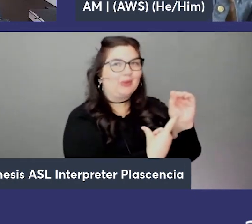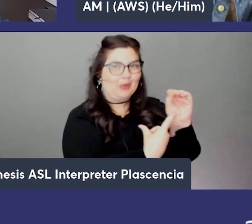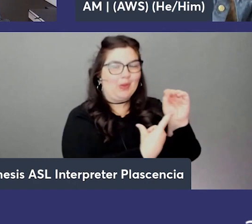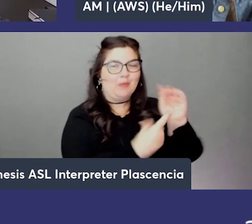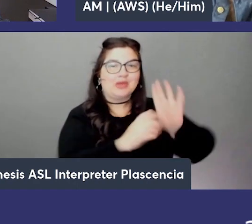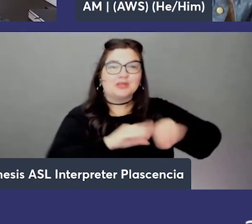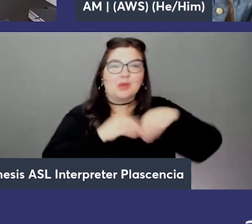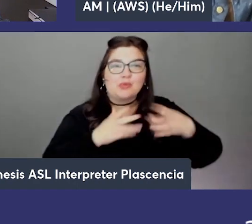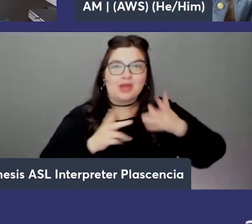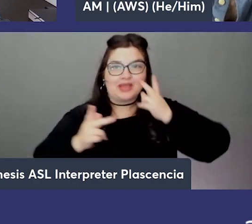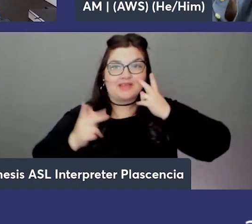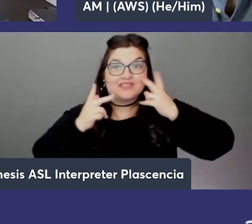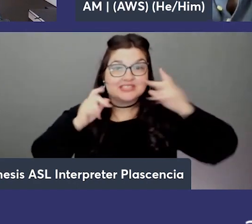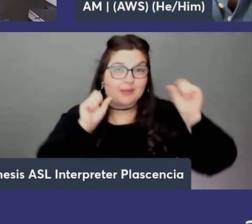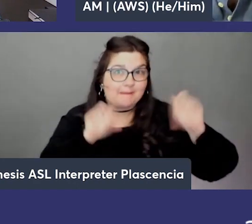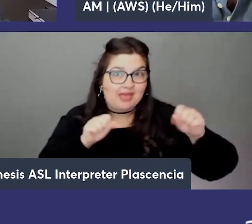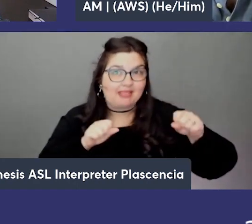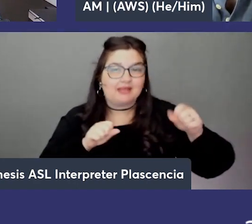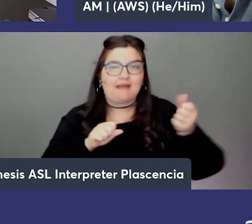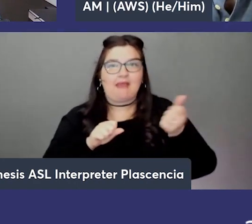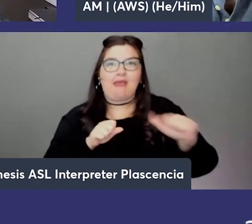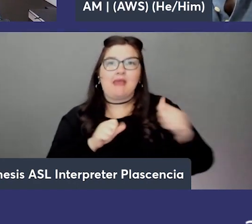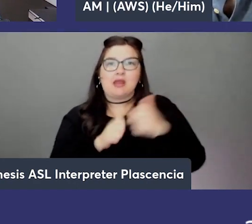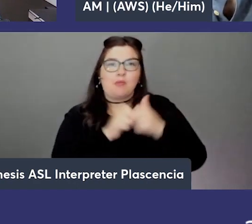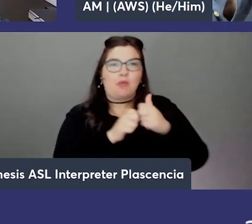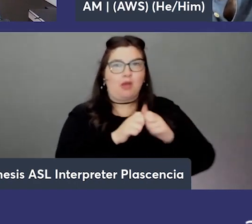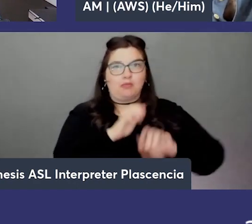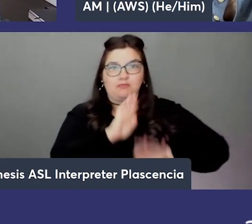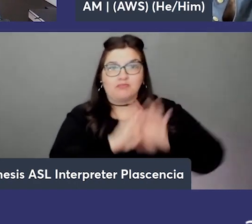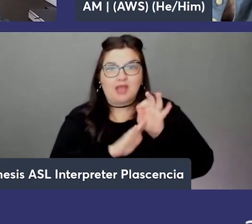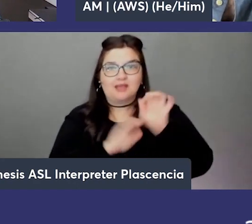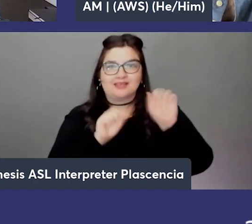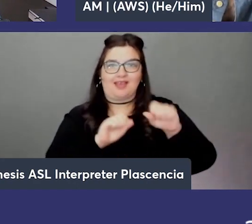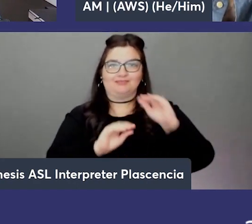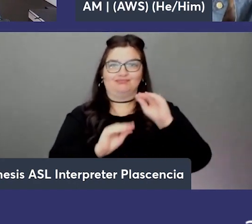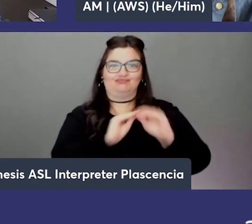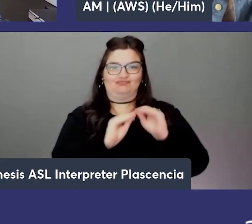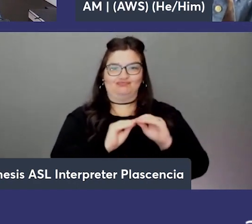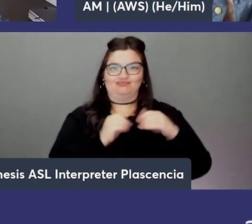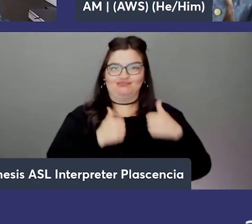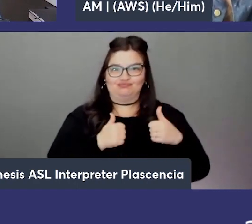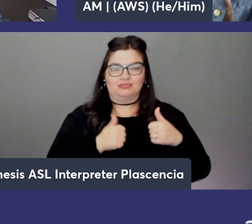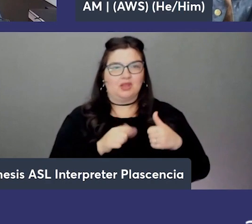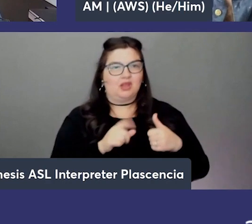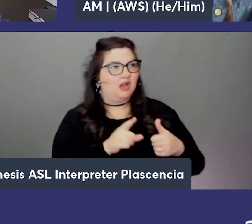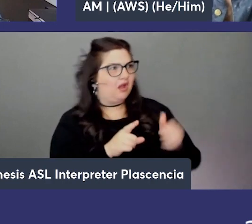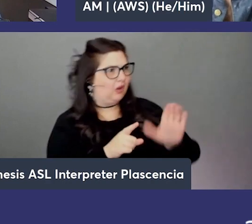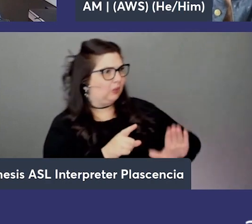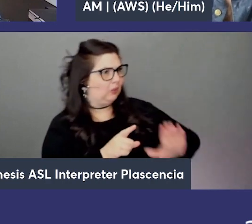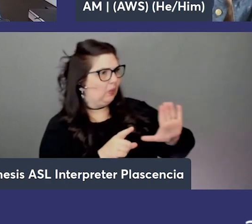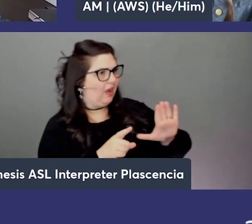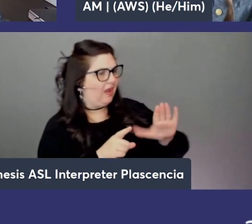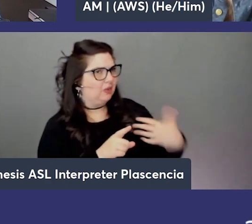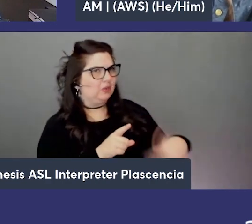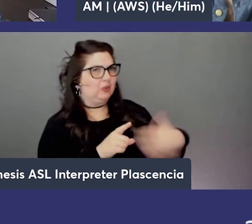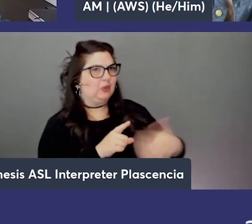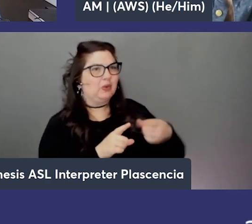the ability to debug, back to those environments. Great, yeah, so I mean, I think you're pretty well known within the serverless world,